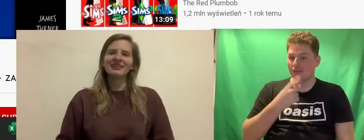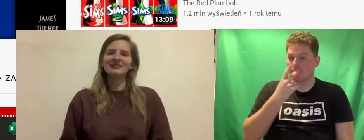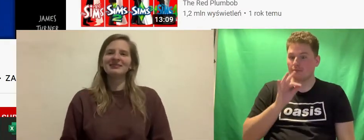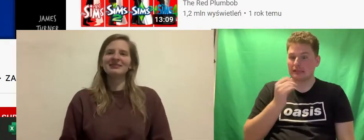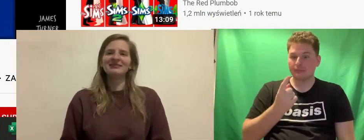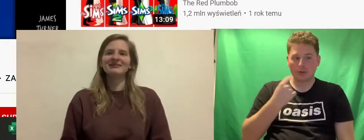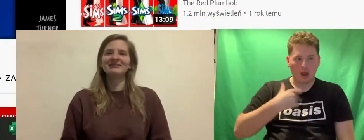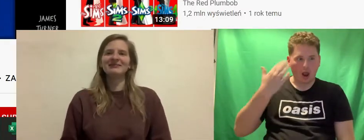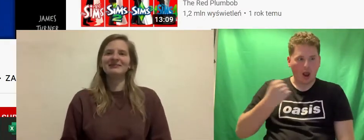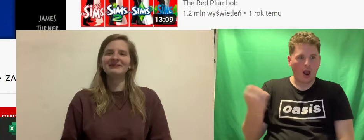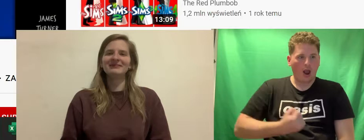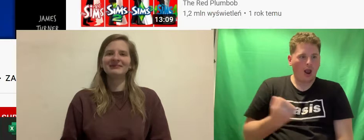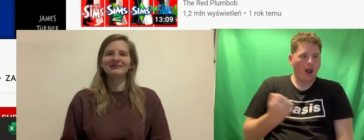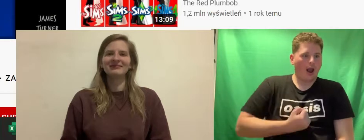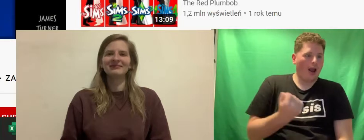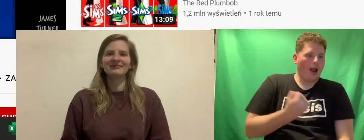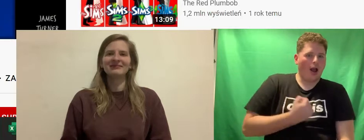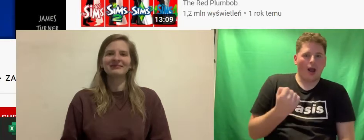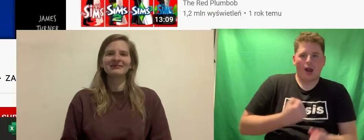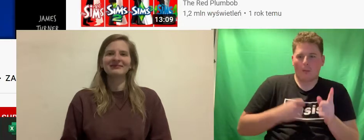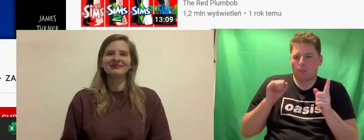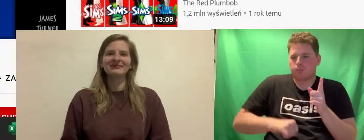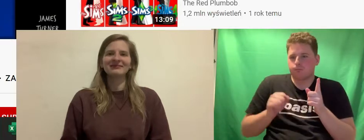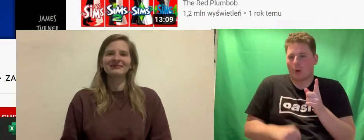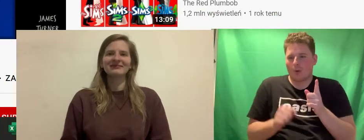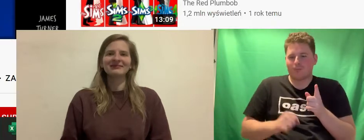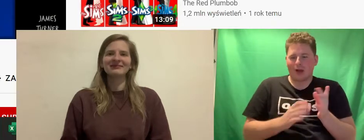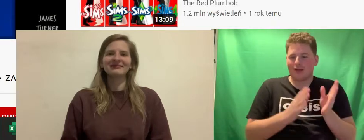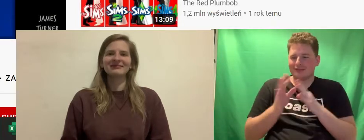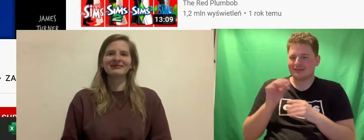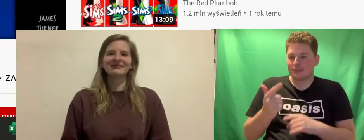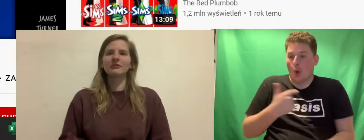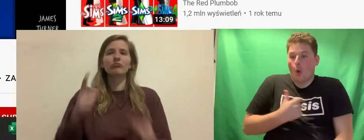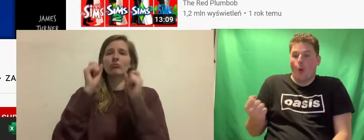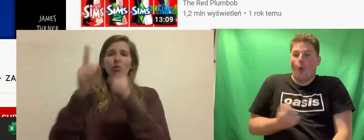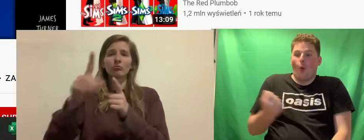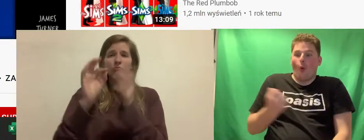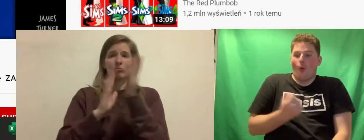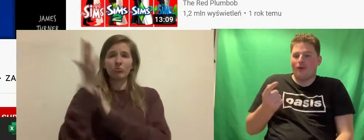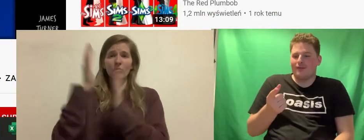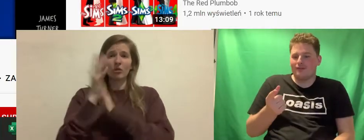A: I remember that a long time ago when Sims 1 came out it was a bomb for me! satisfied me! A: and then the Sims 2 will come out, it's already 2 times more satisfaction bomb than the Sims 1.